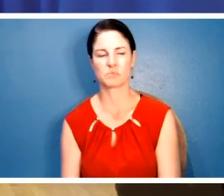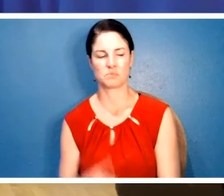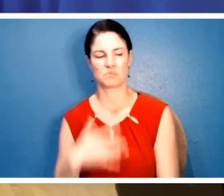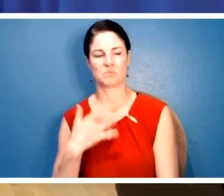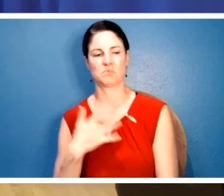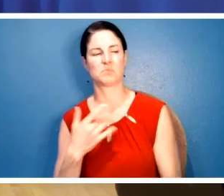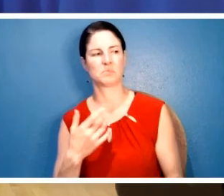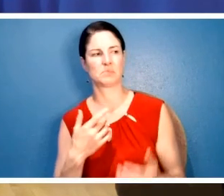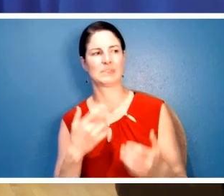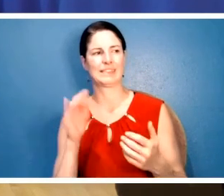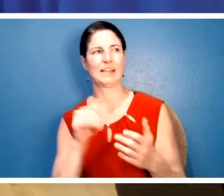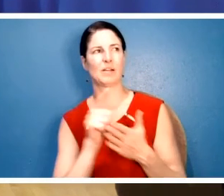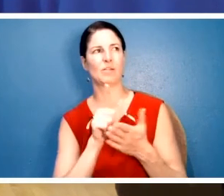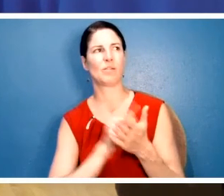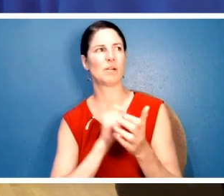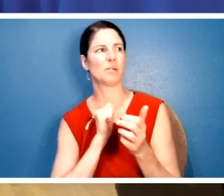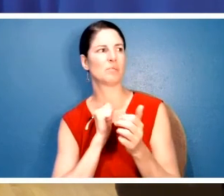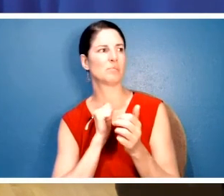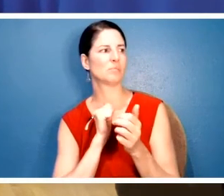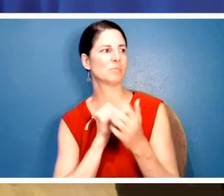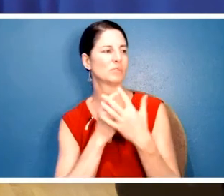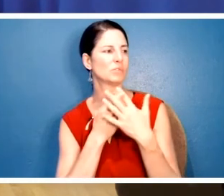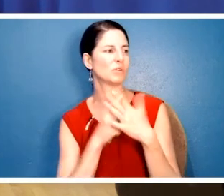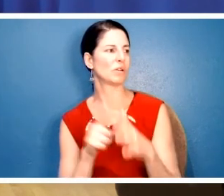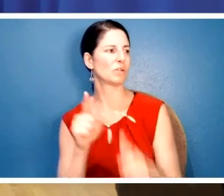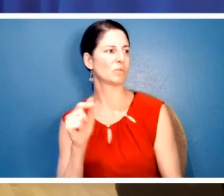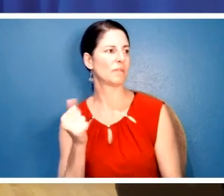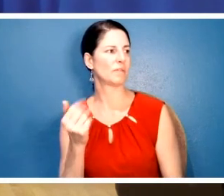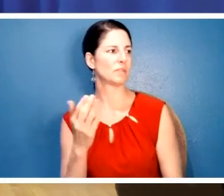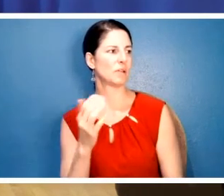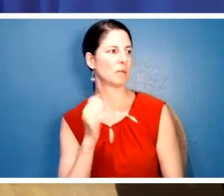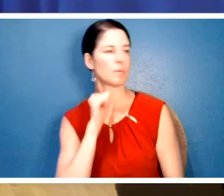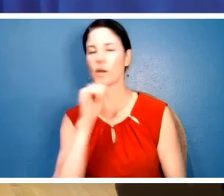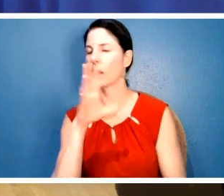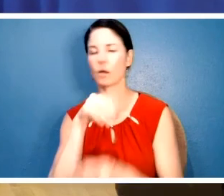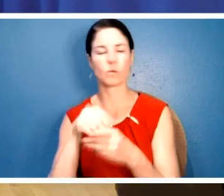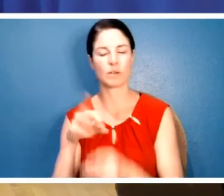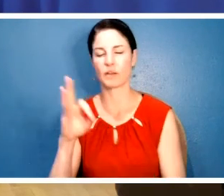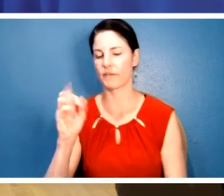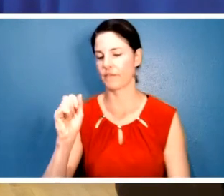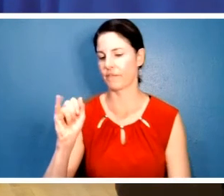don't quote me on that, but it's not part of the fair maps act, it was done done prior to.